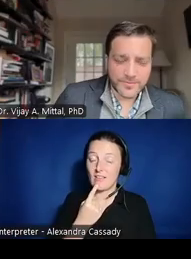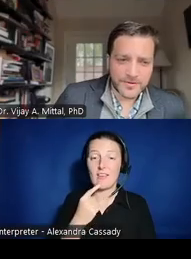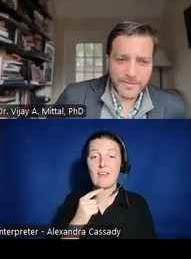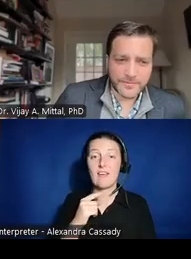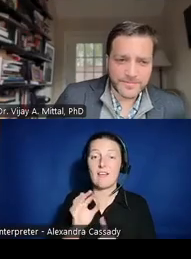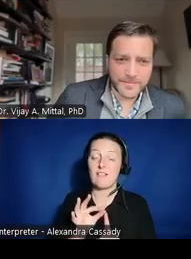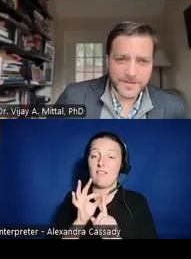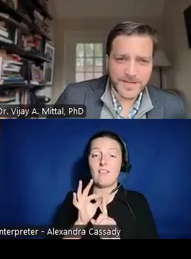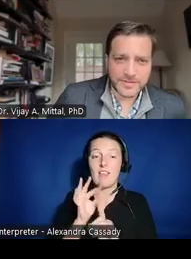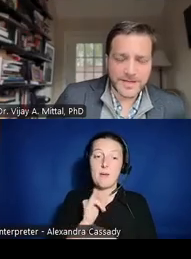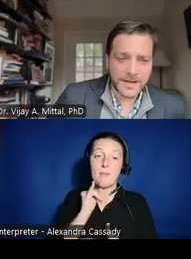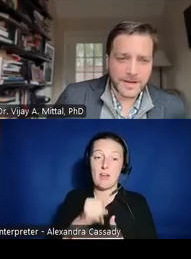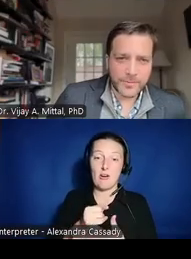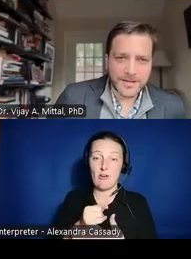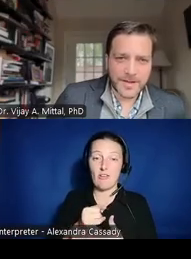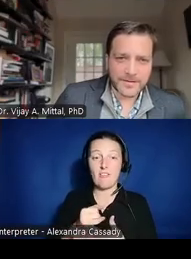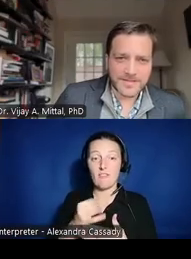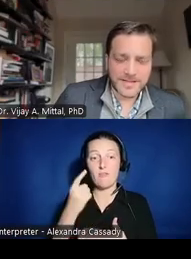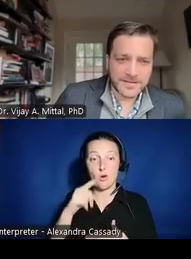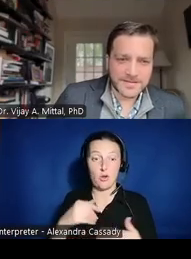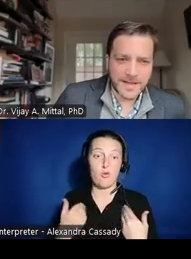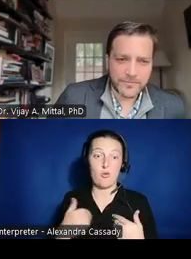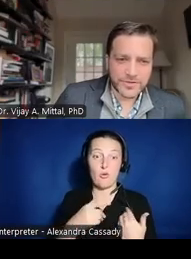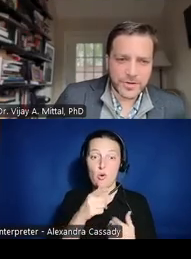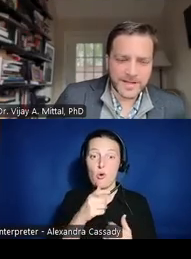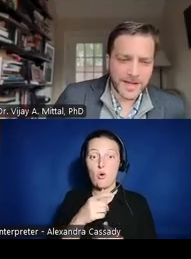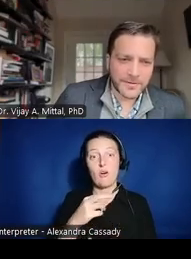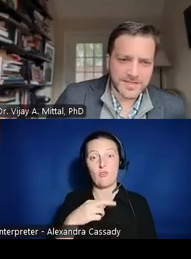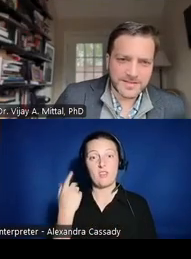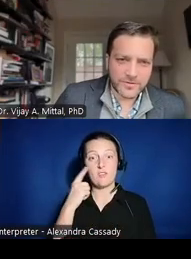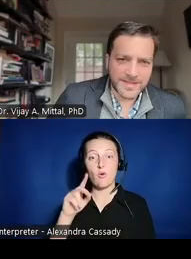was one of my first publications, we compared teens that were showing a high-risisk syndrome,